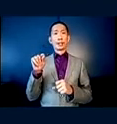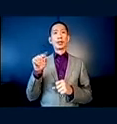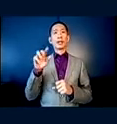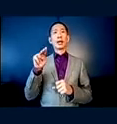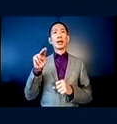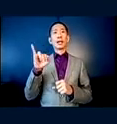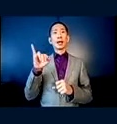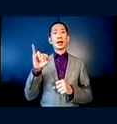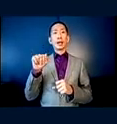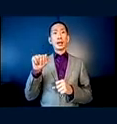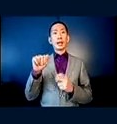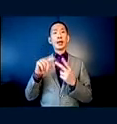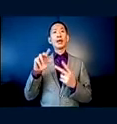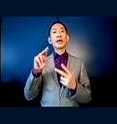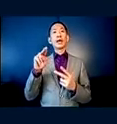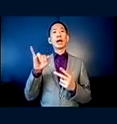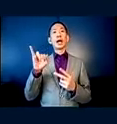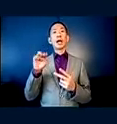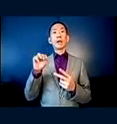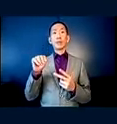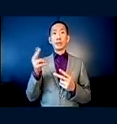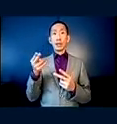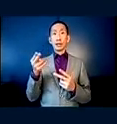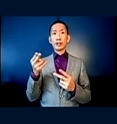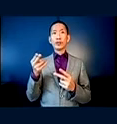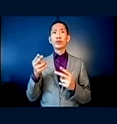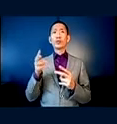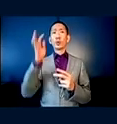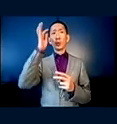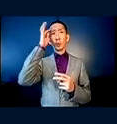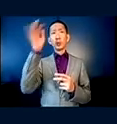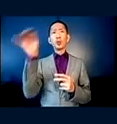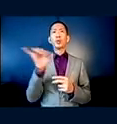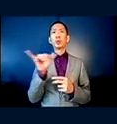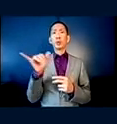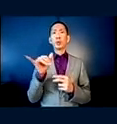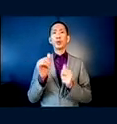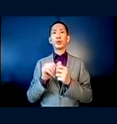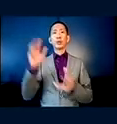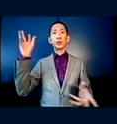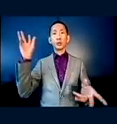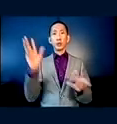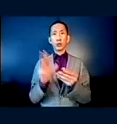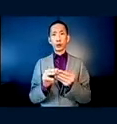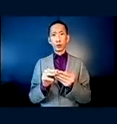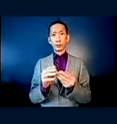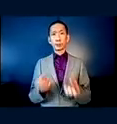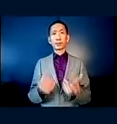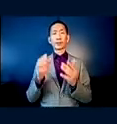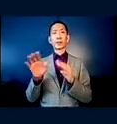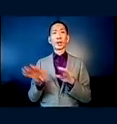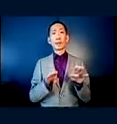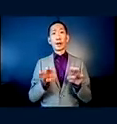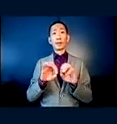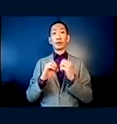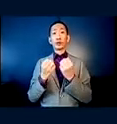THIS IS FOR FY20, AND NIA, NIMH WERE CLOSE PROXIMITY IN TERMS OF TOTAL NUMBER OF BEHAVIORAL AND